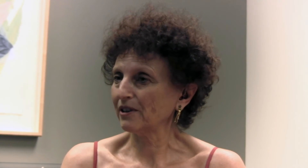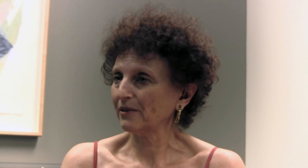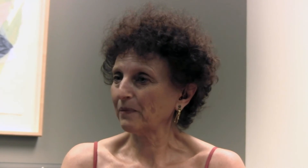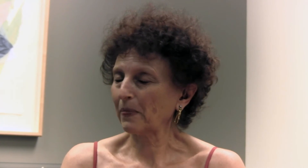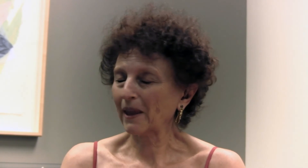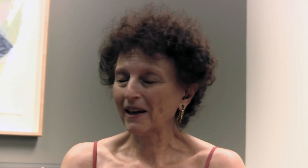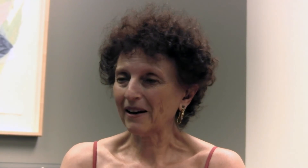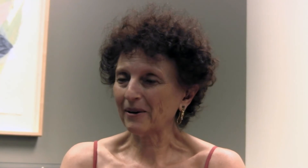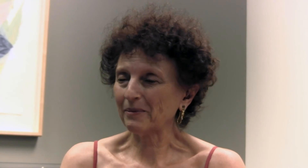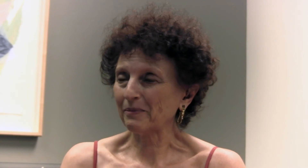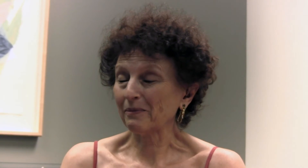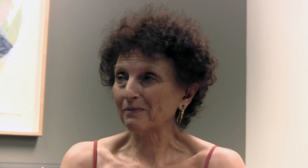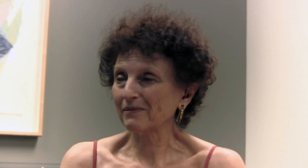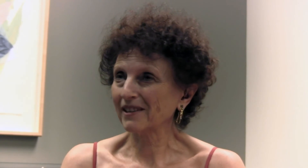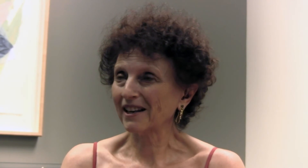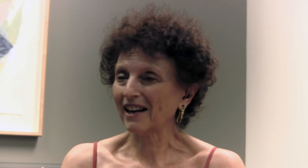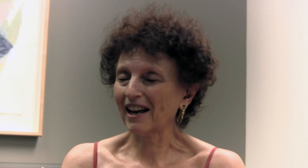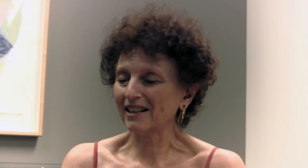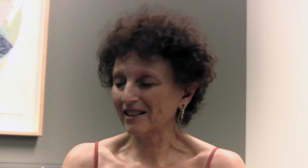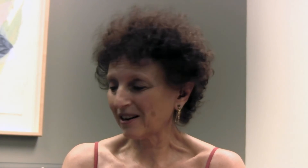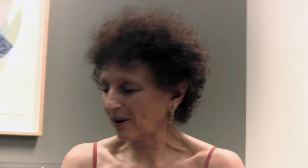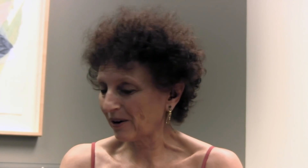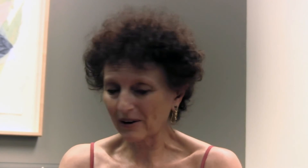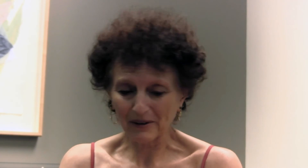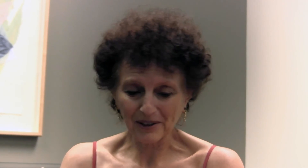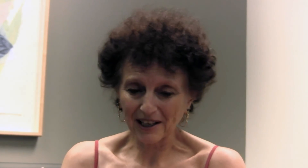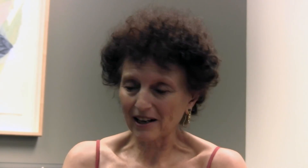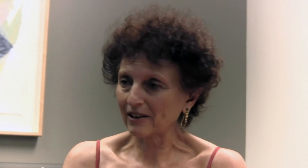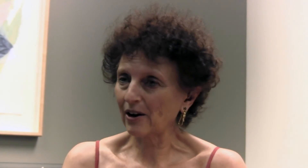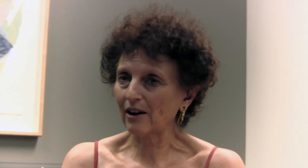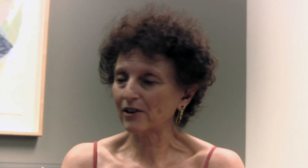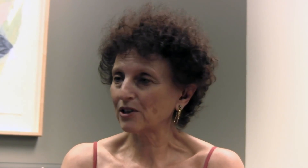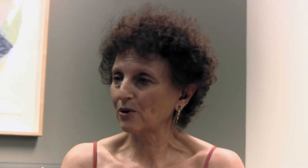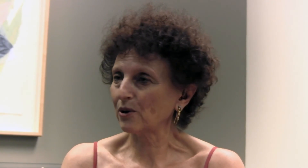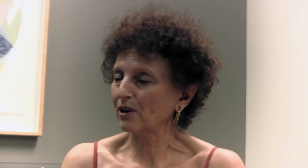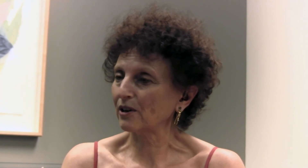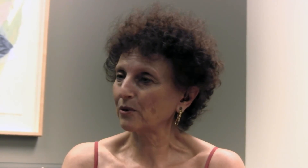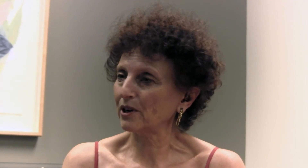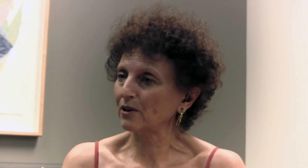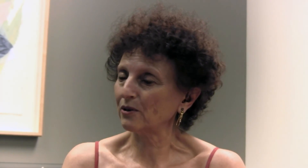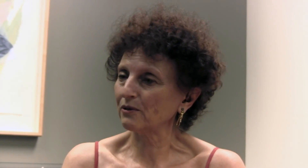and to get a kind of historical and critical